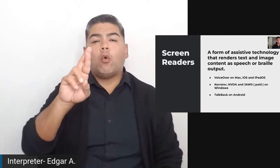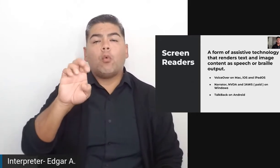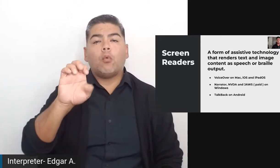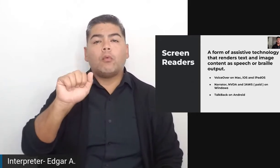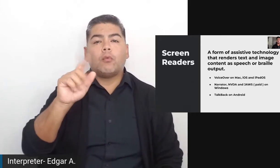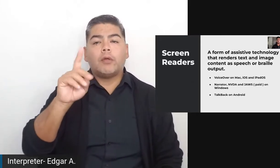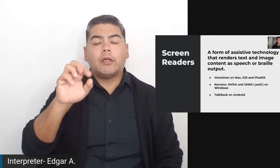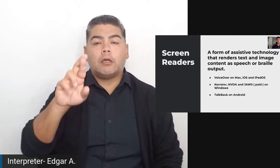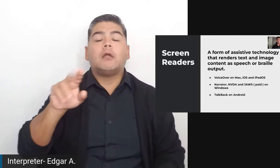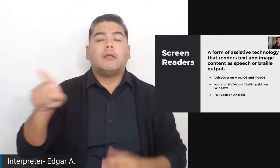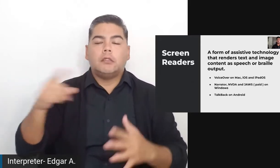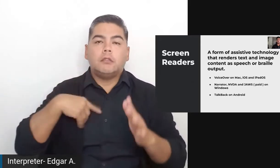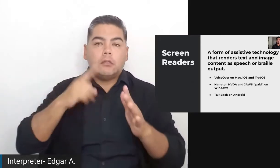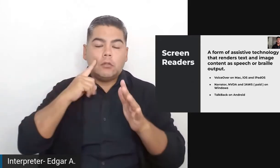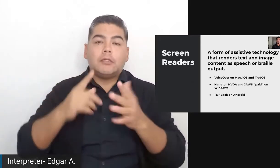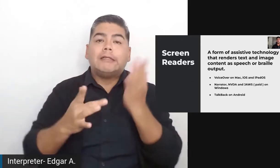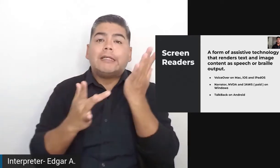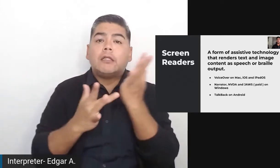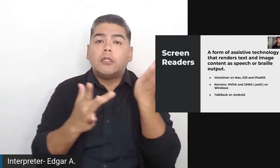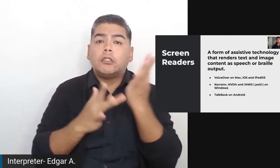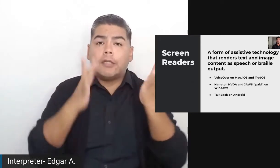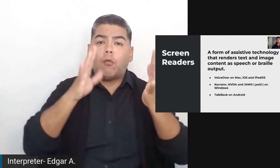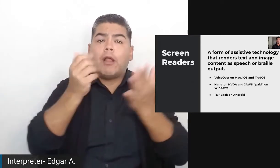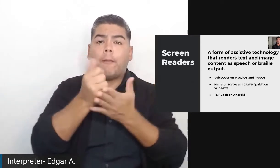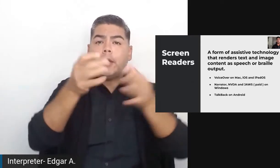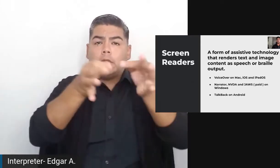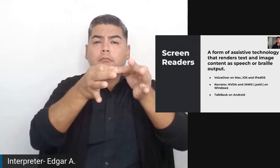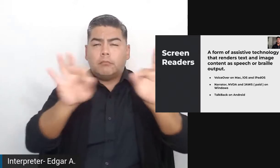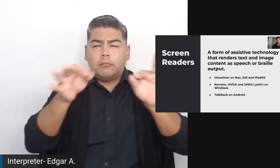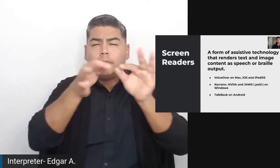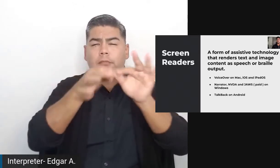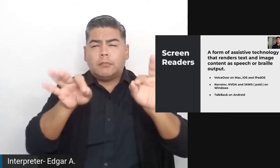that renders text or image as speech or braille.